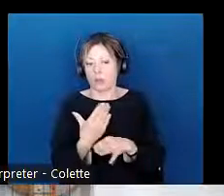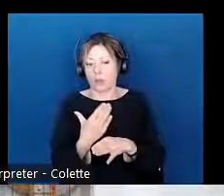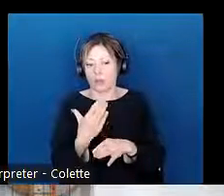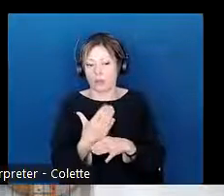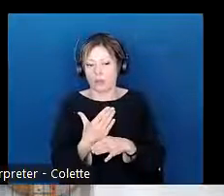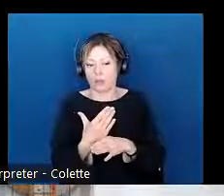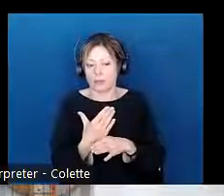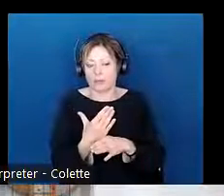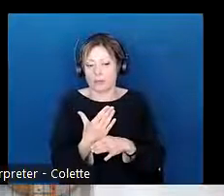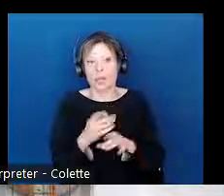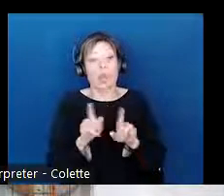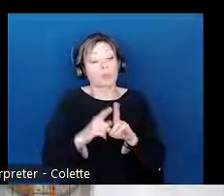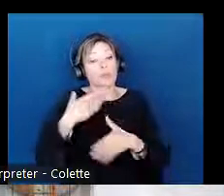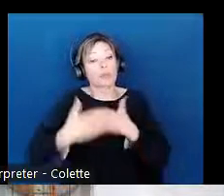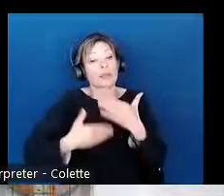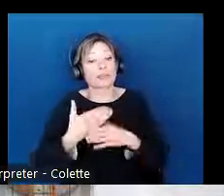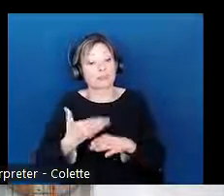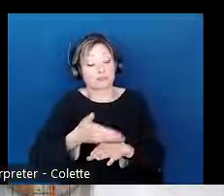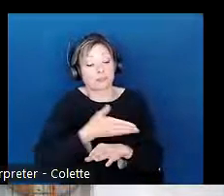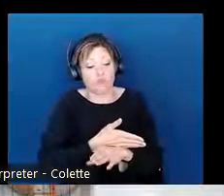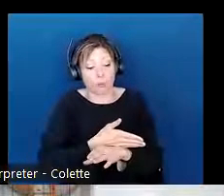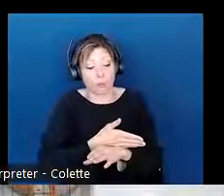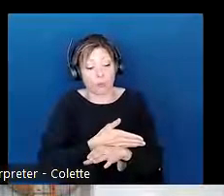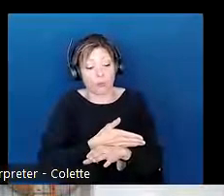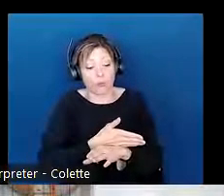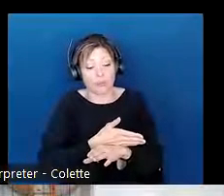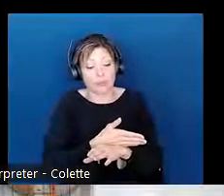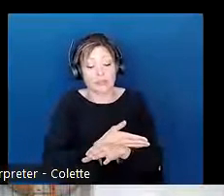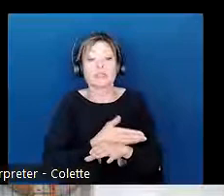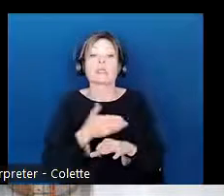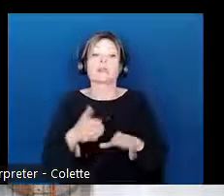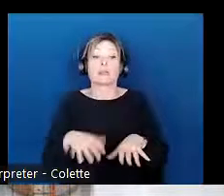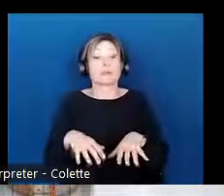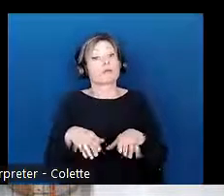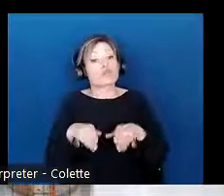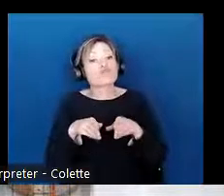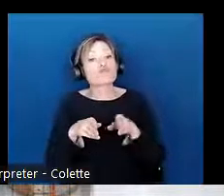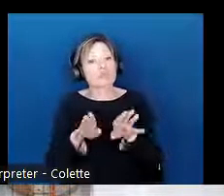as we were saying the the um beginning of the route is much firmer and flatter